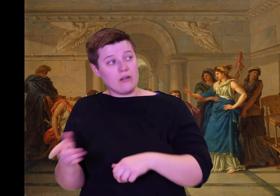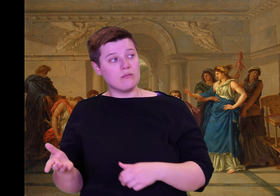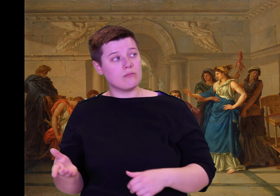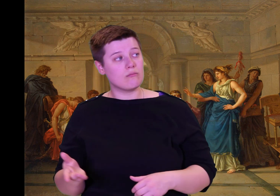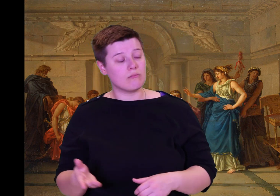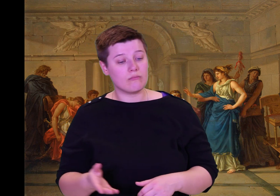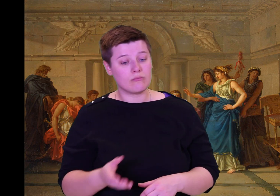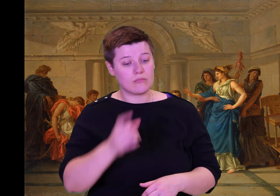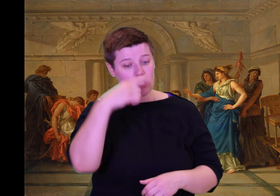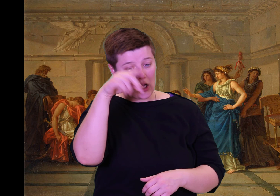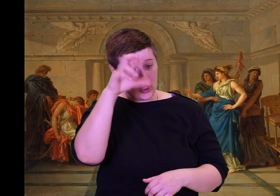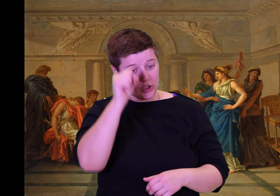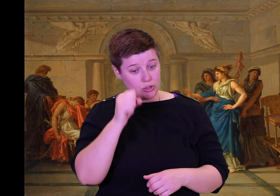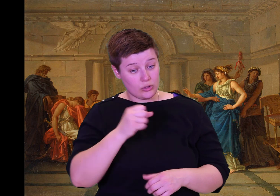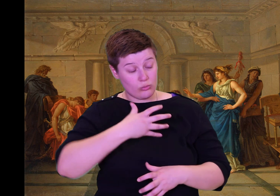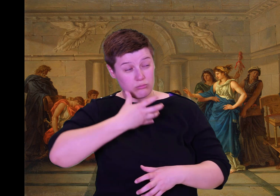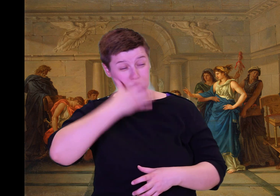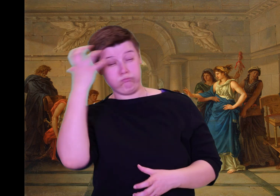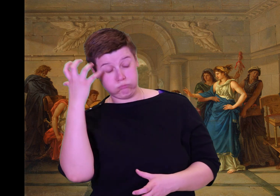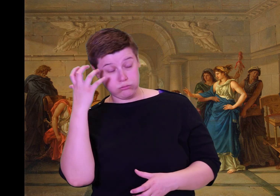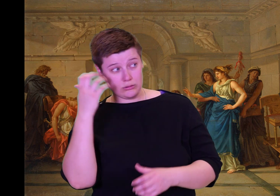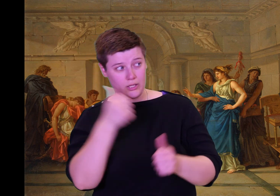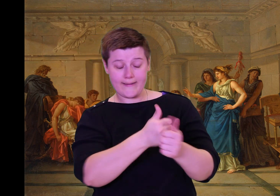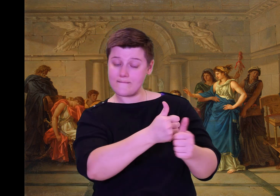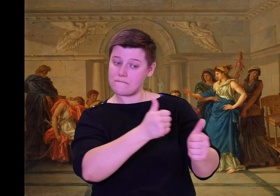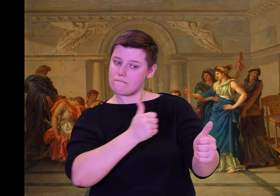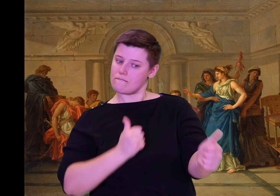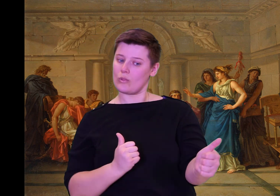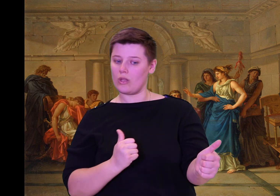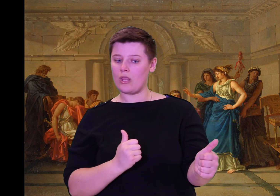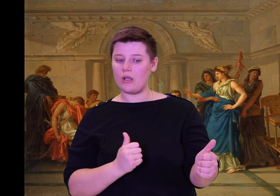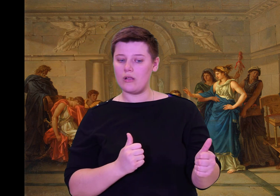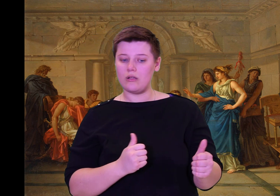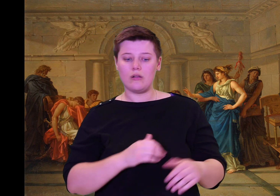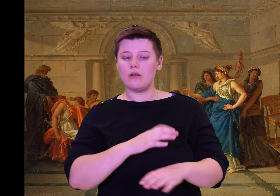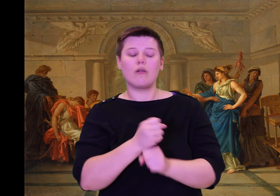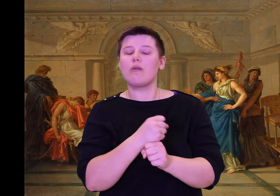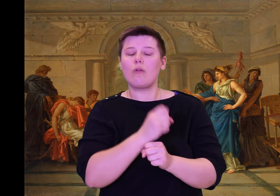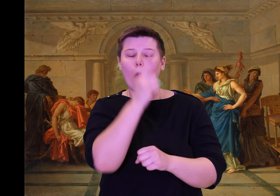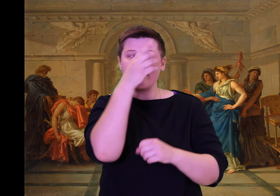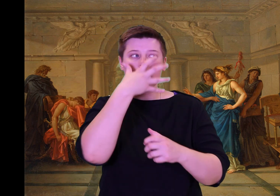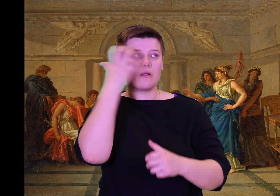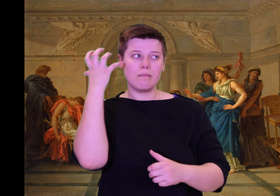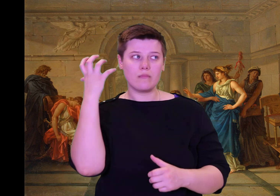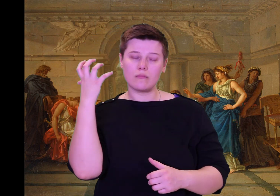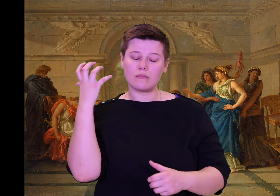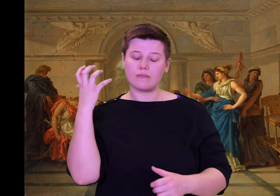The mediator, Zeus's servant, replied, "Then send him now. Avoid the wrath of Zeus,